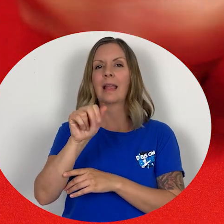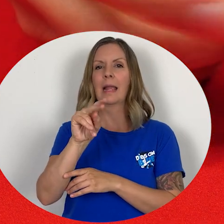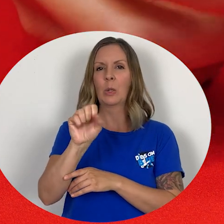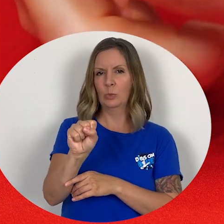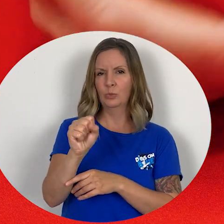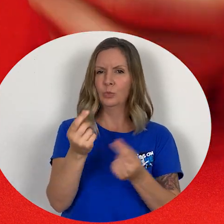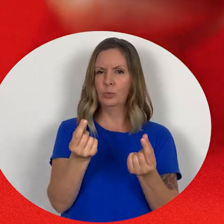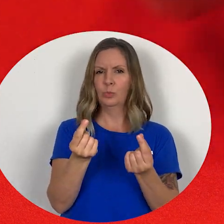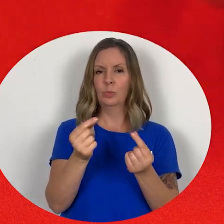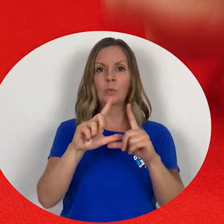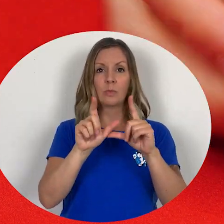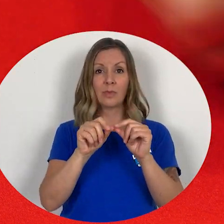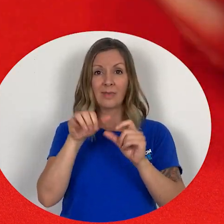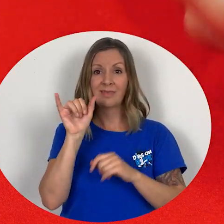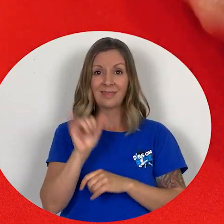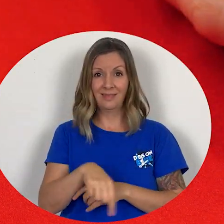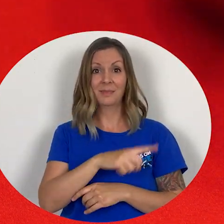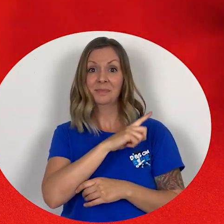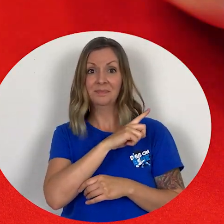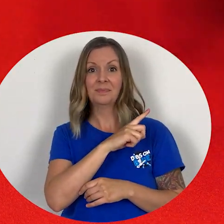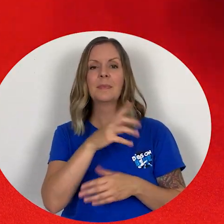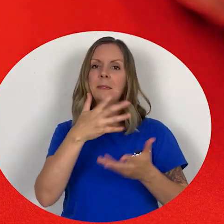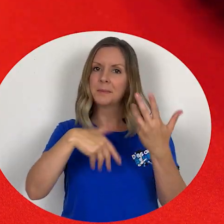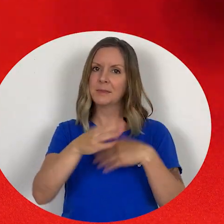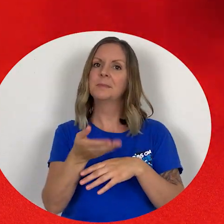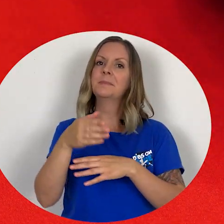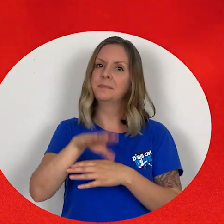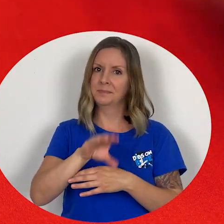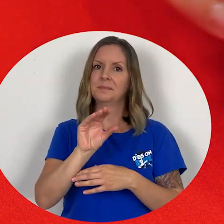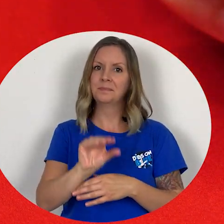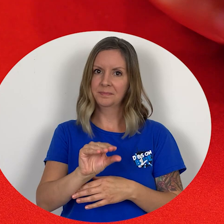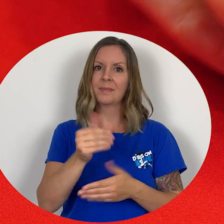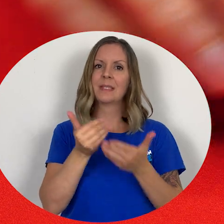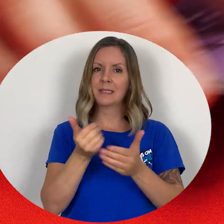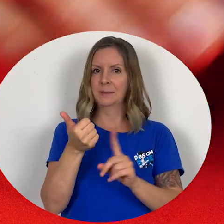They’ll shuffle the cards with this back into a facedown deck in front of themselves